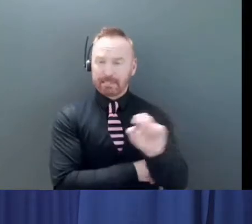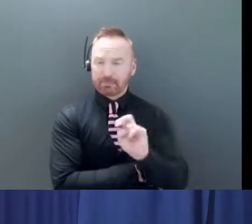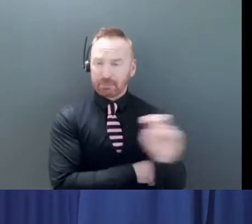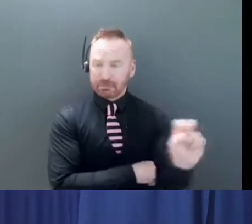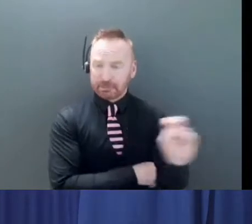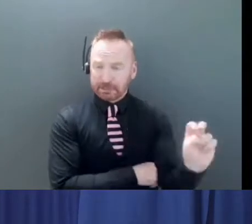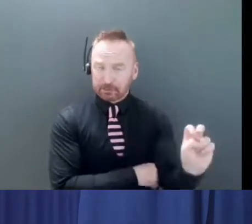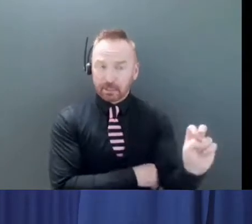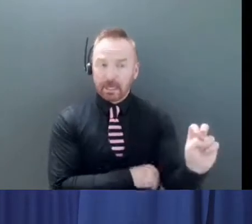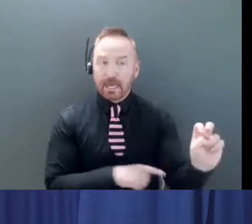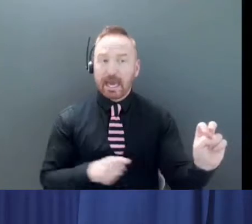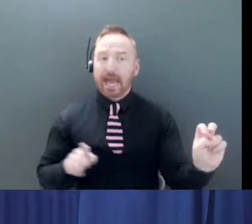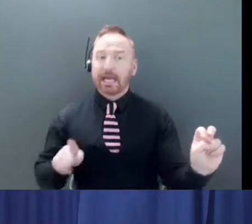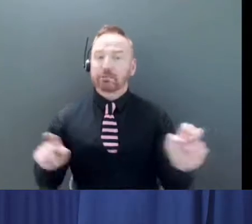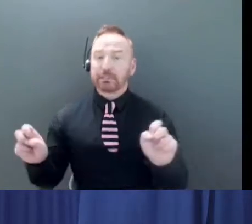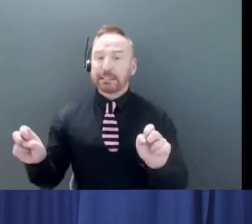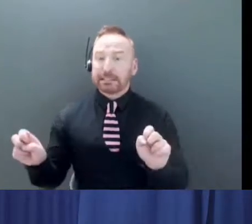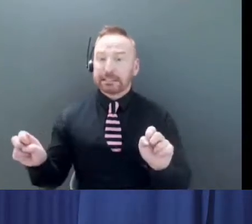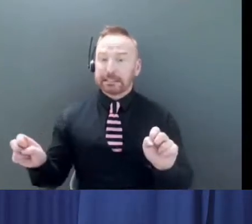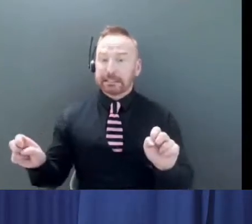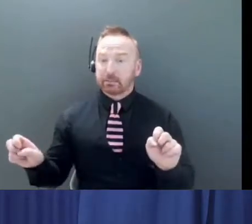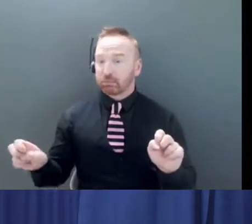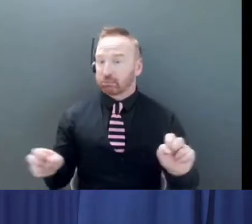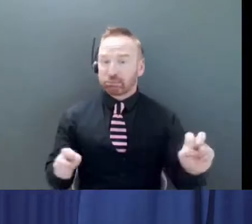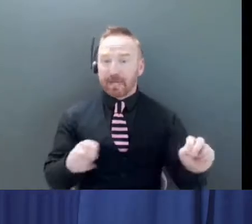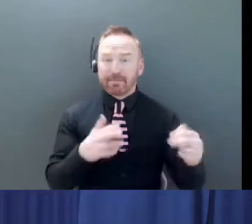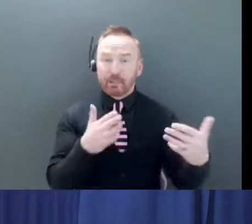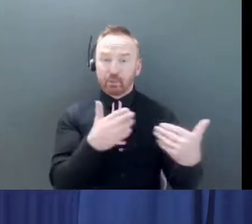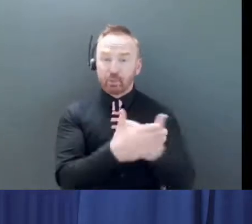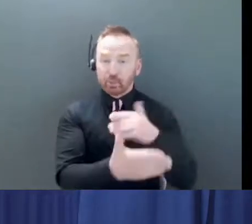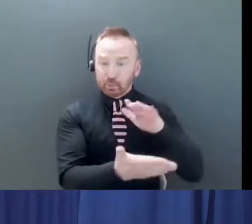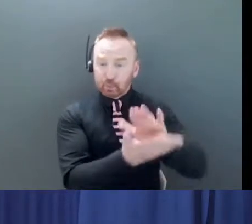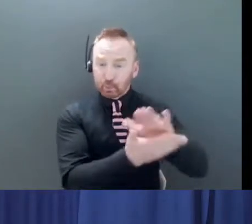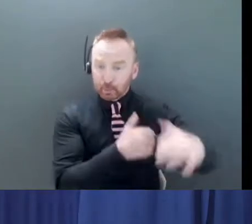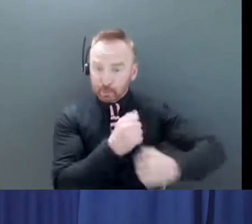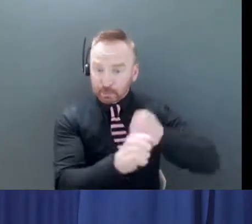remind all drivers to reduce